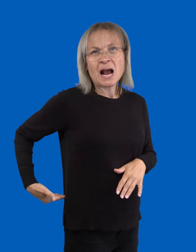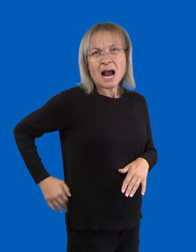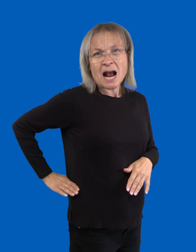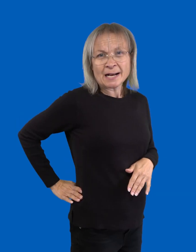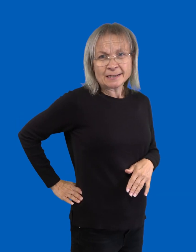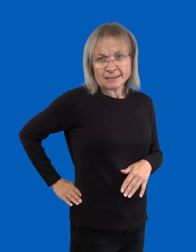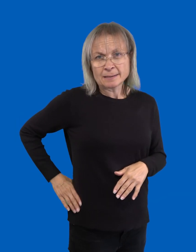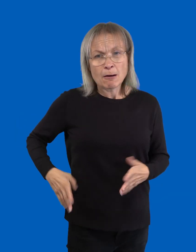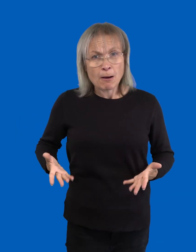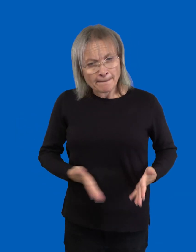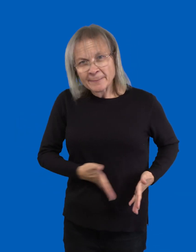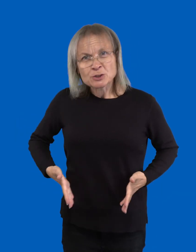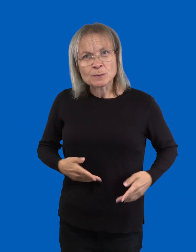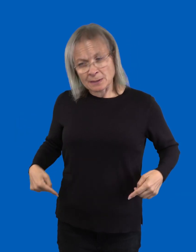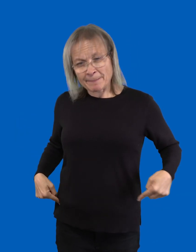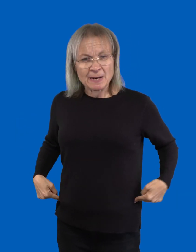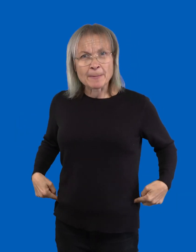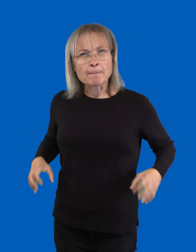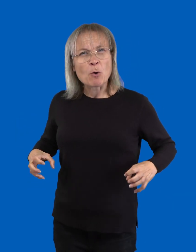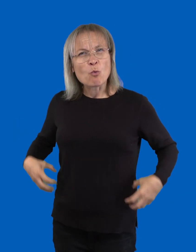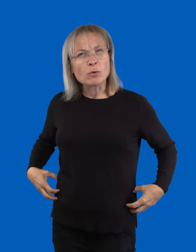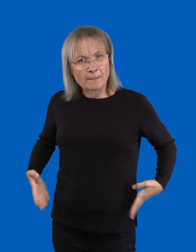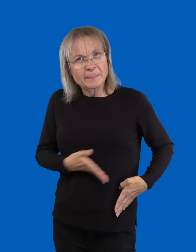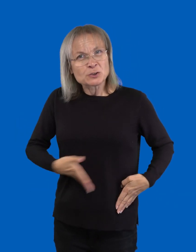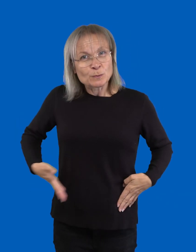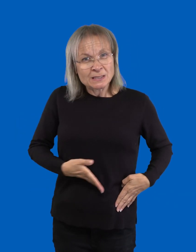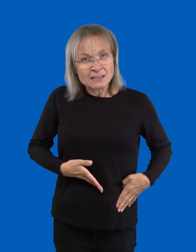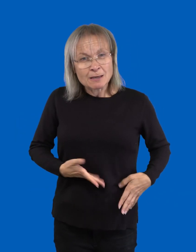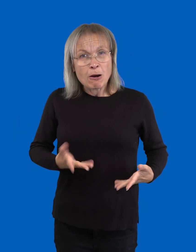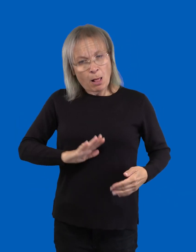Pain in your lower back, between your hip bones, or in your lower tummy.